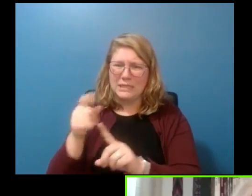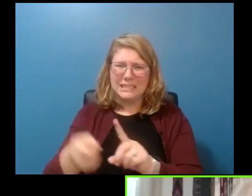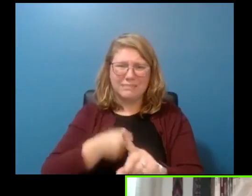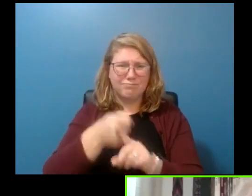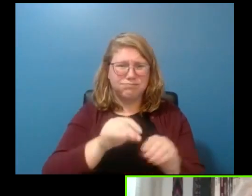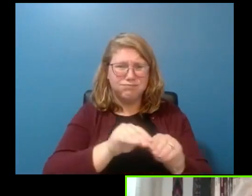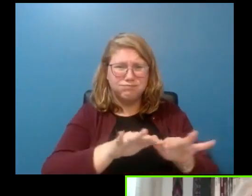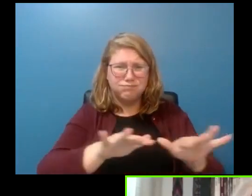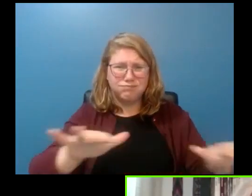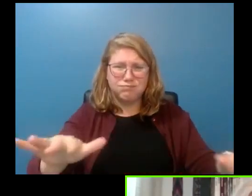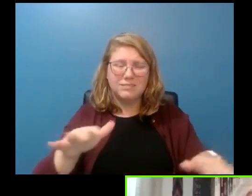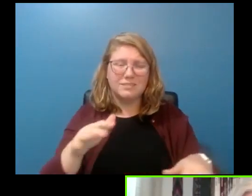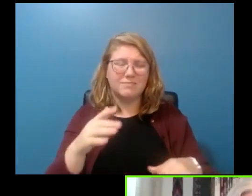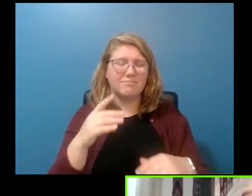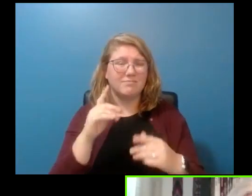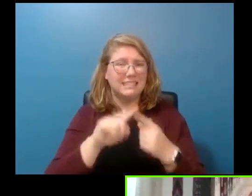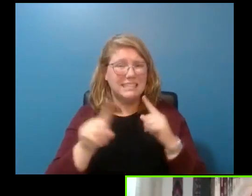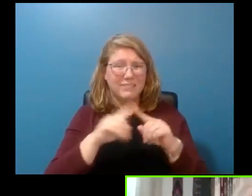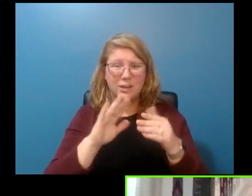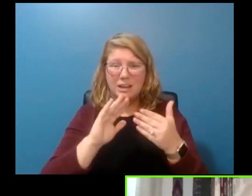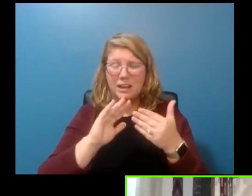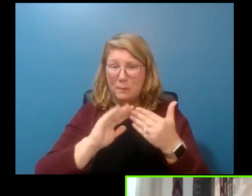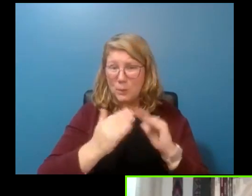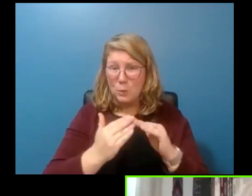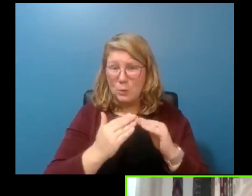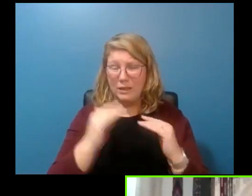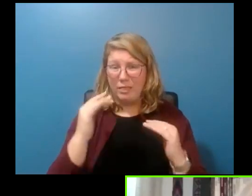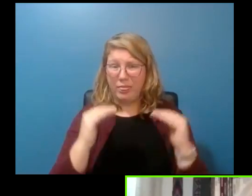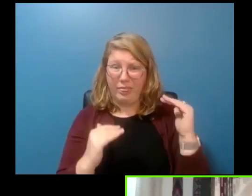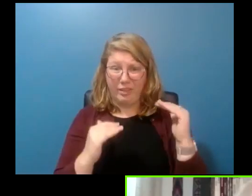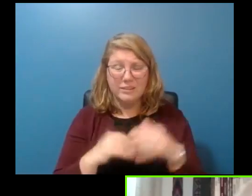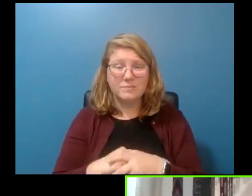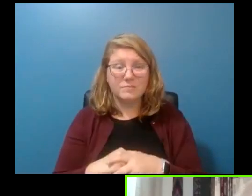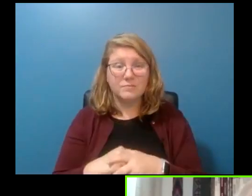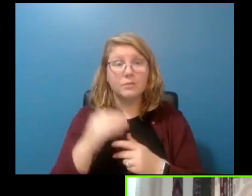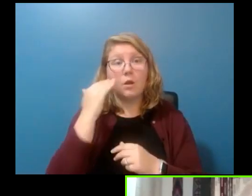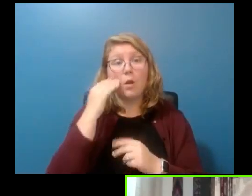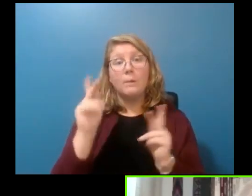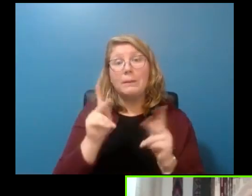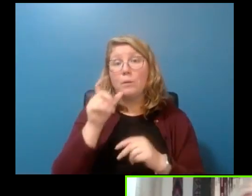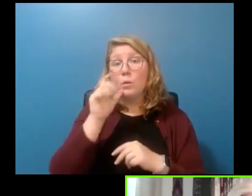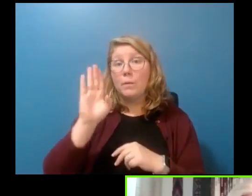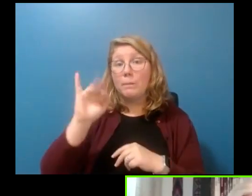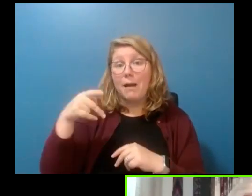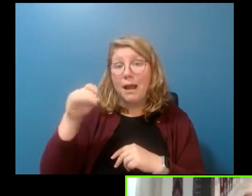two, three at the most people at one time. Trying to assess bead body language and emotions on